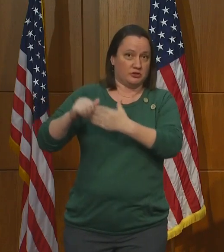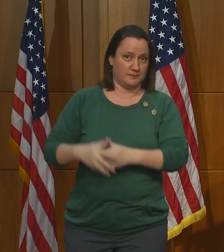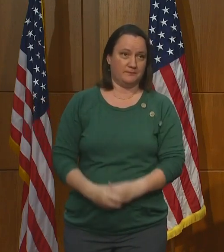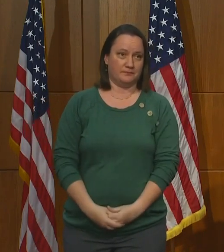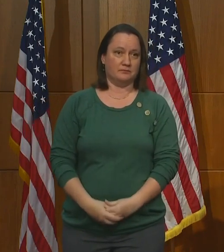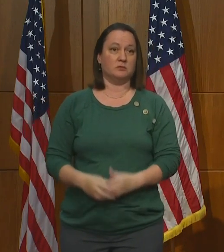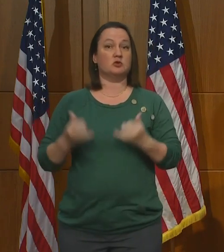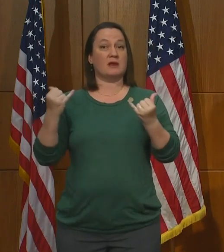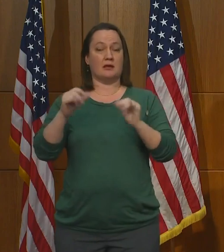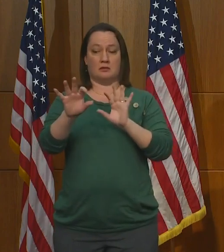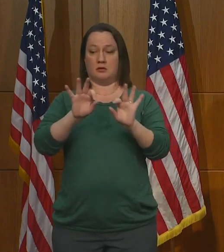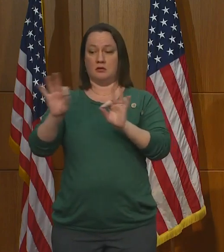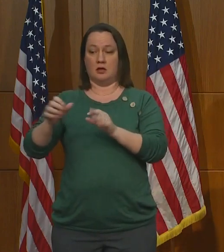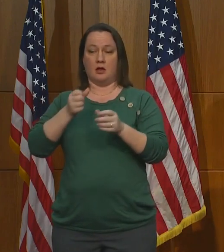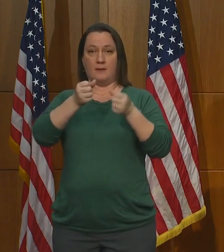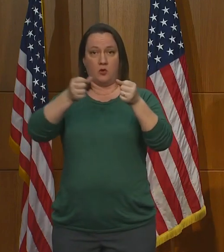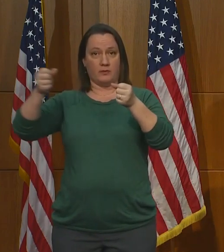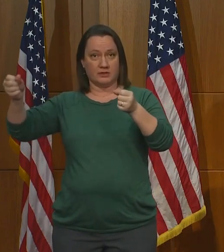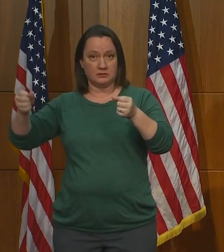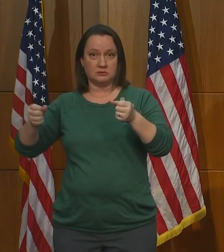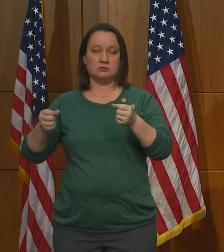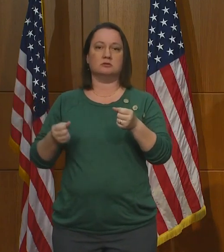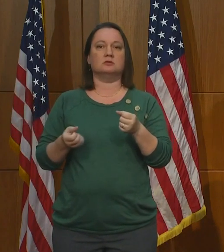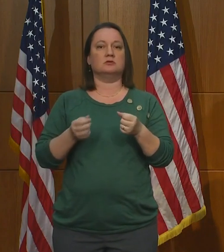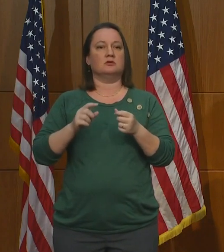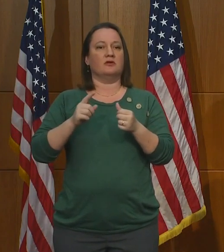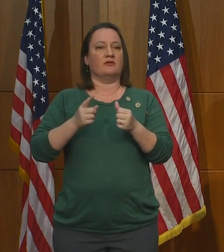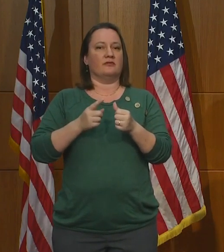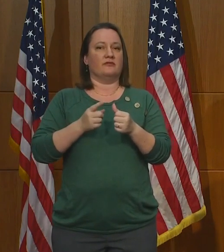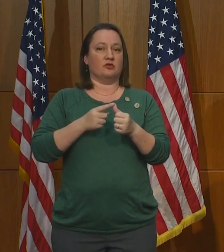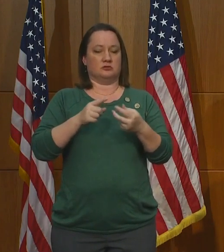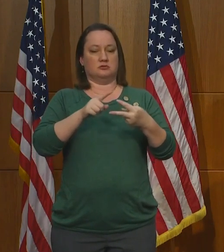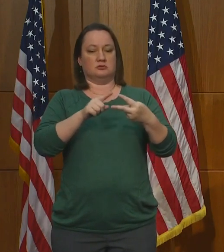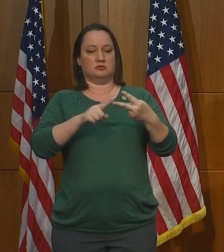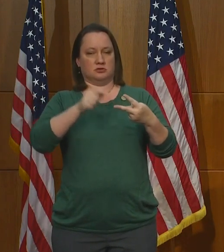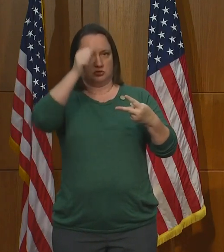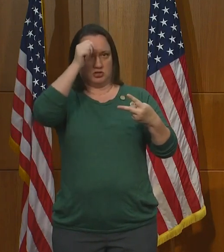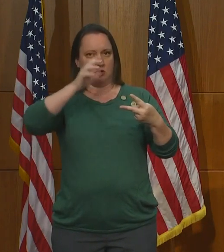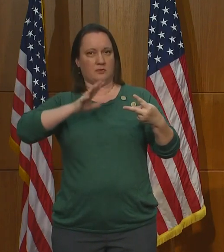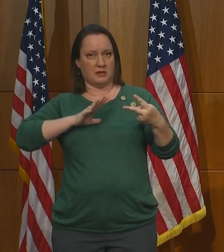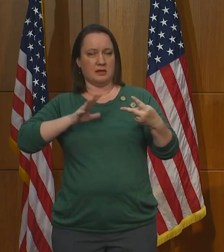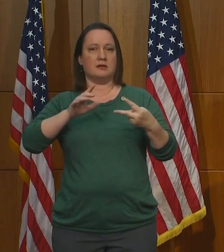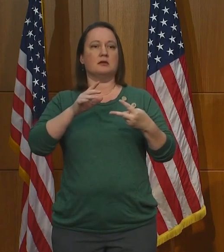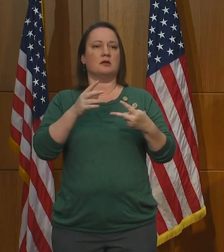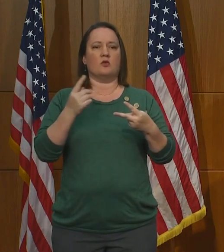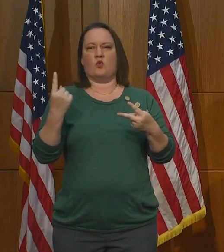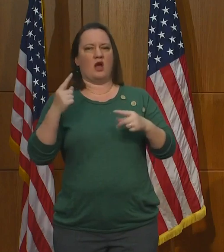LEADERSHIP. NOW I'D LIKE TO TURN TO SOME POOR APPOINTMENTS